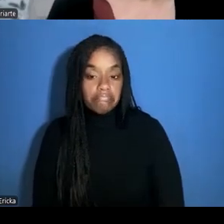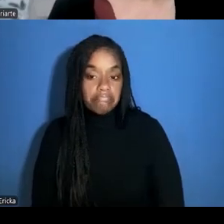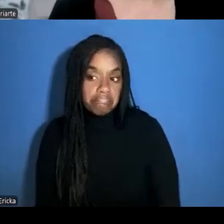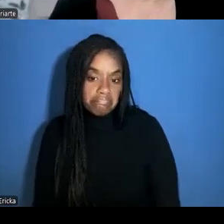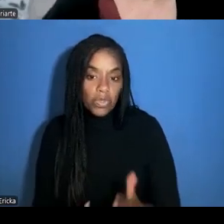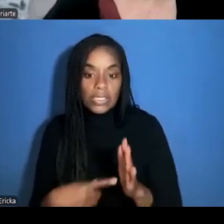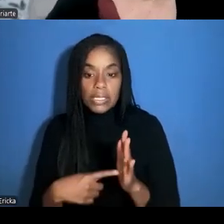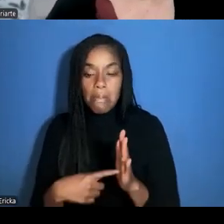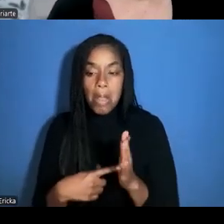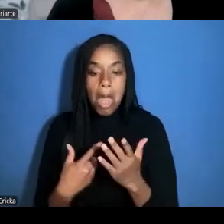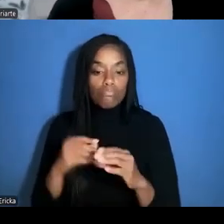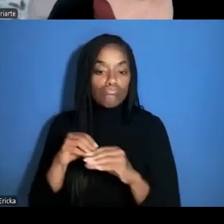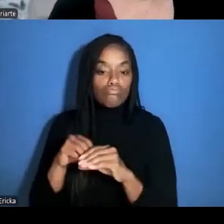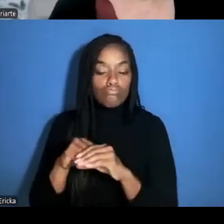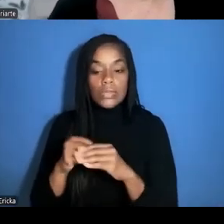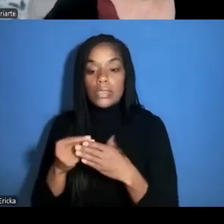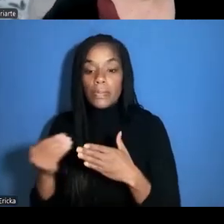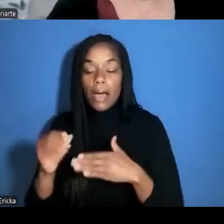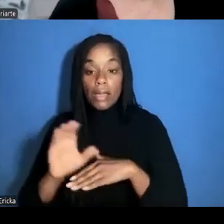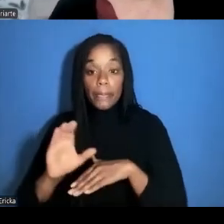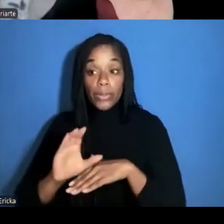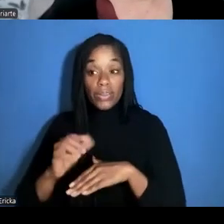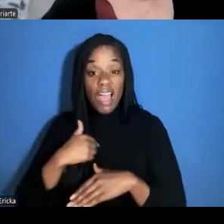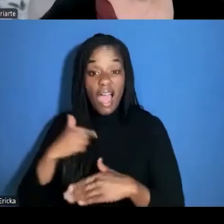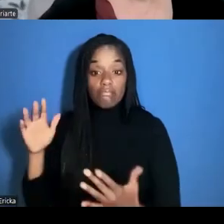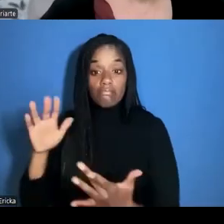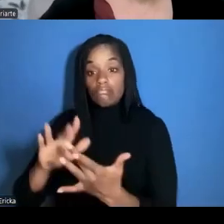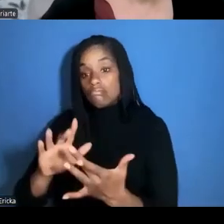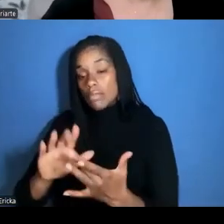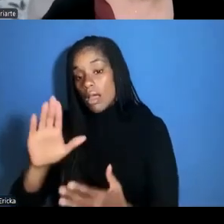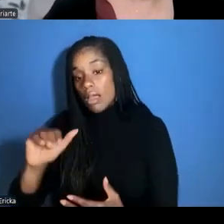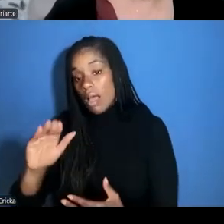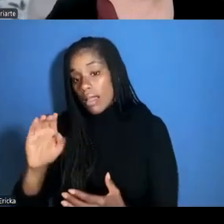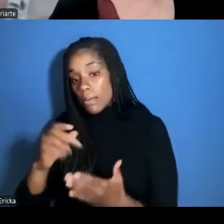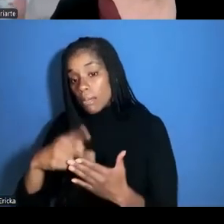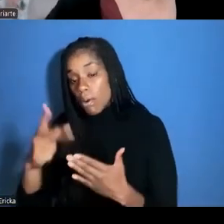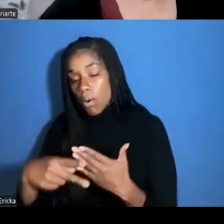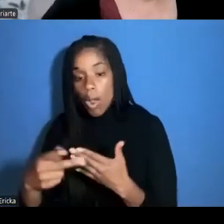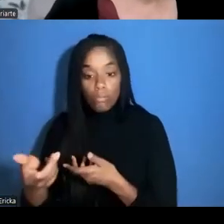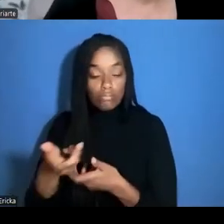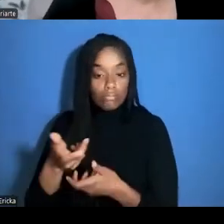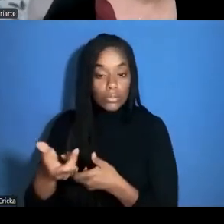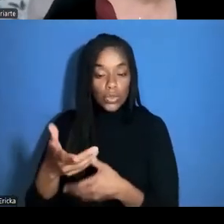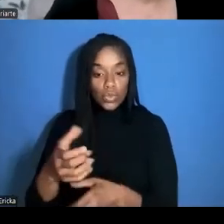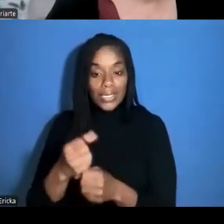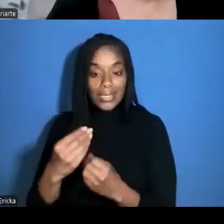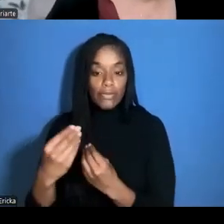I could reach out to the CalAble program and work with them to get this information to the people.